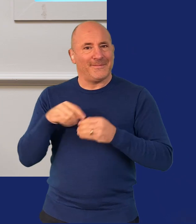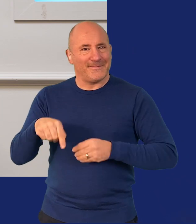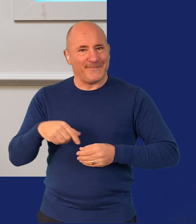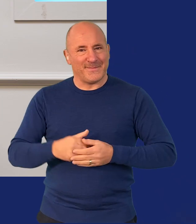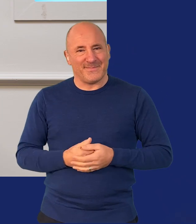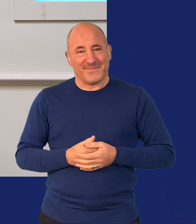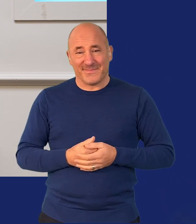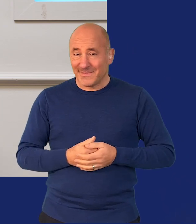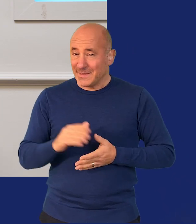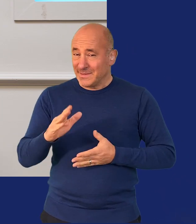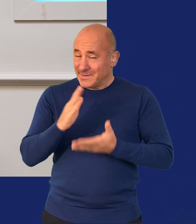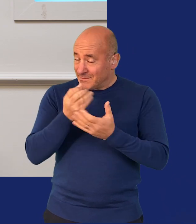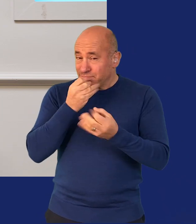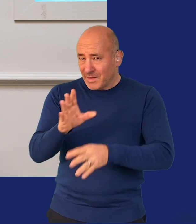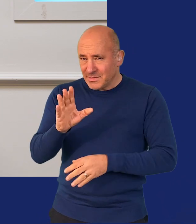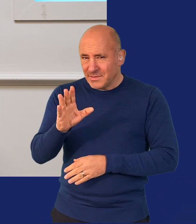Um, it can be quite challenging as well.